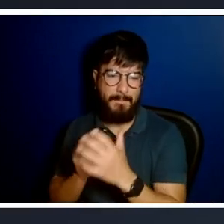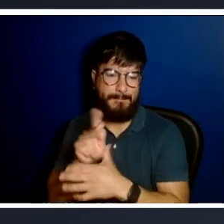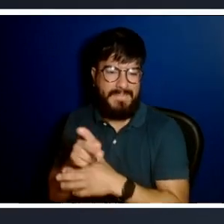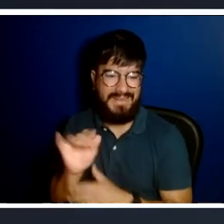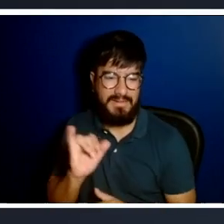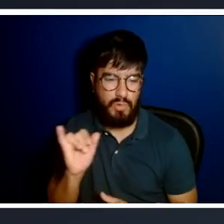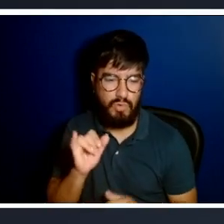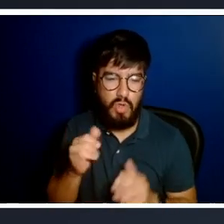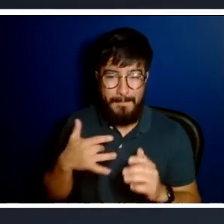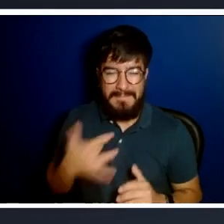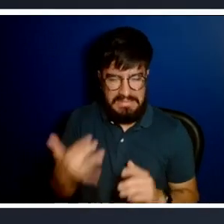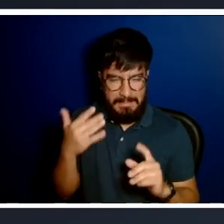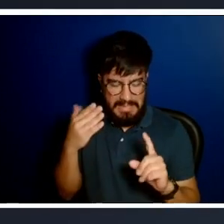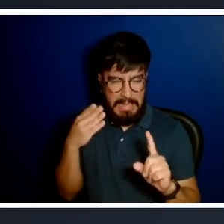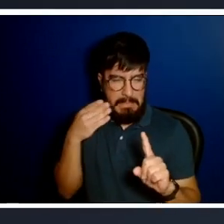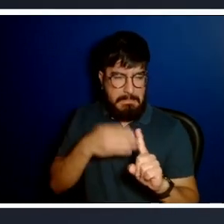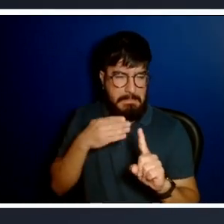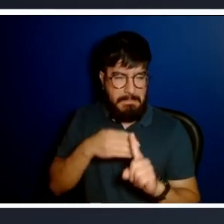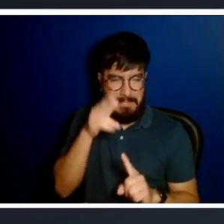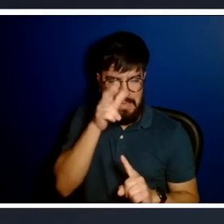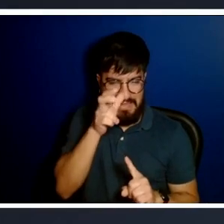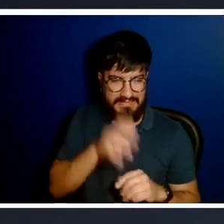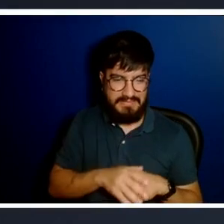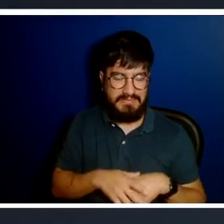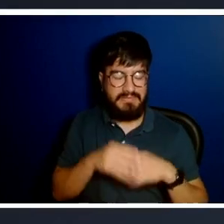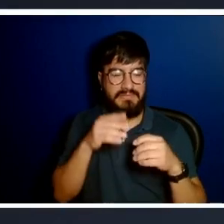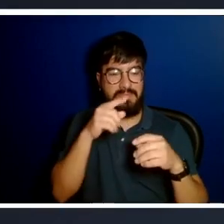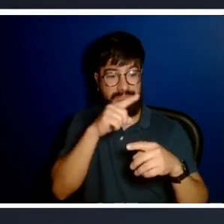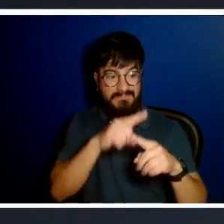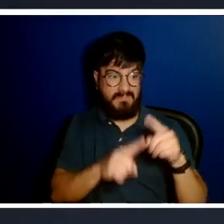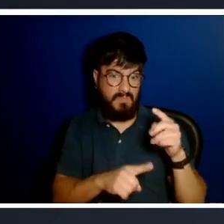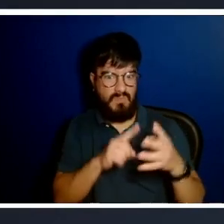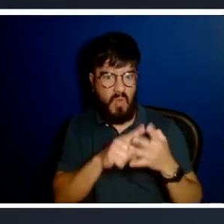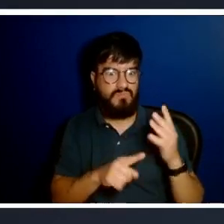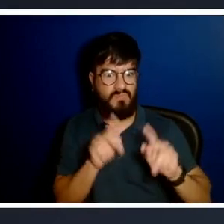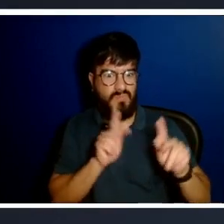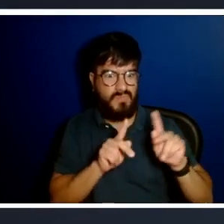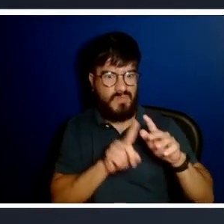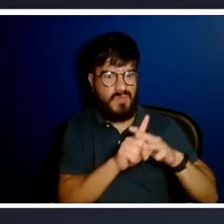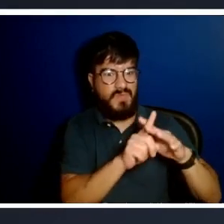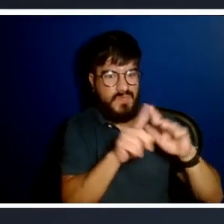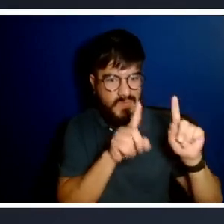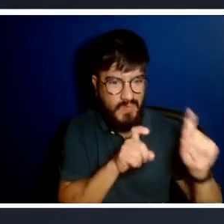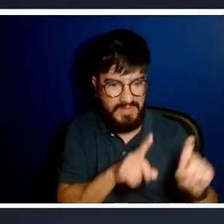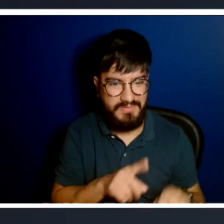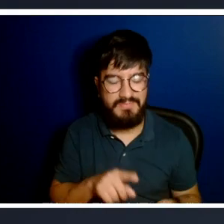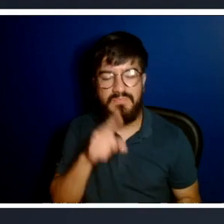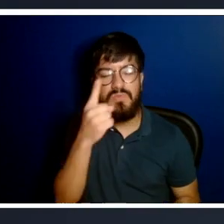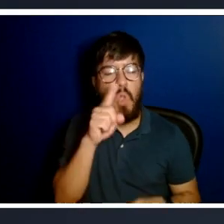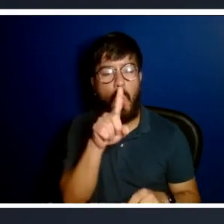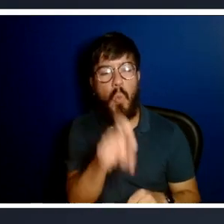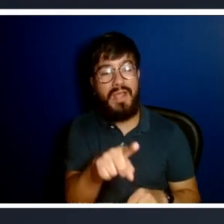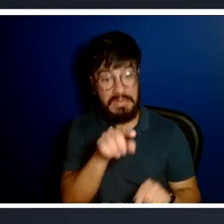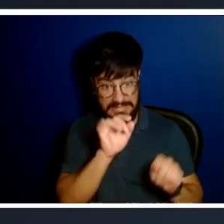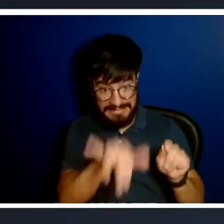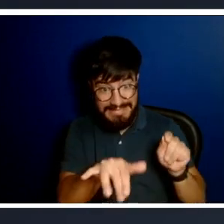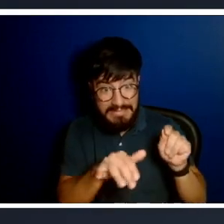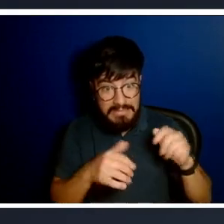Okay, we've got a couple more great questions. Someone is asking if this animal is endangered. Kaden Borseth: Great question. So, this animal, I'm